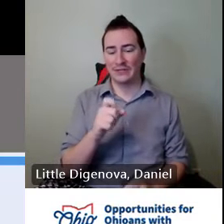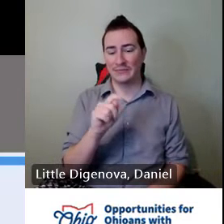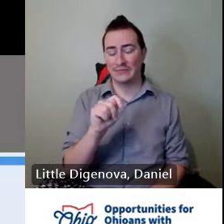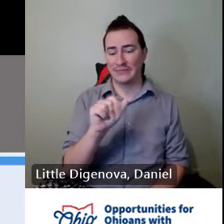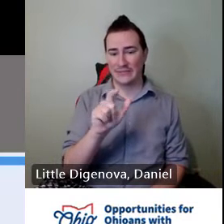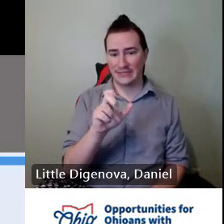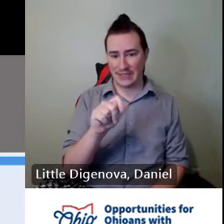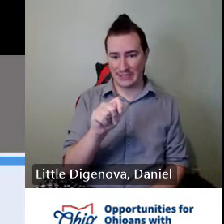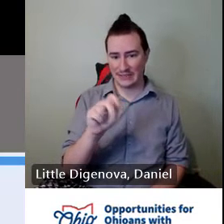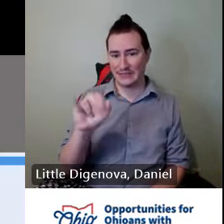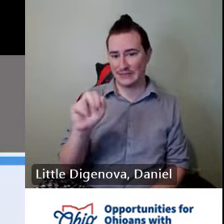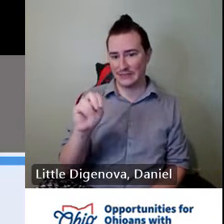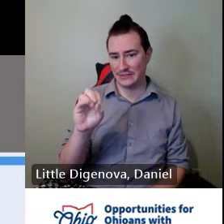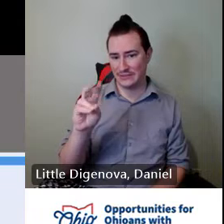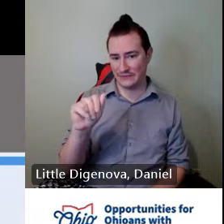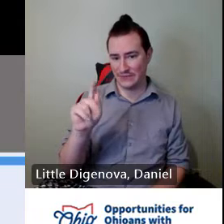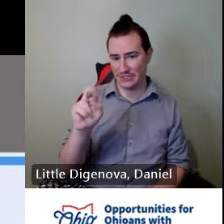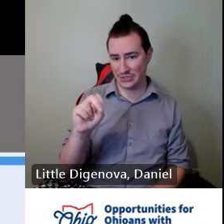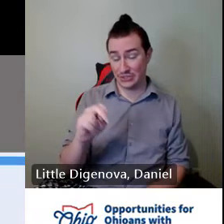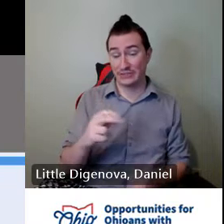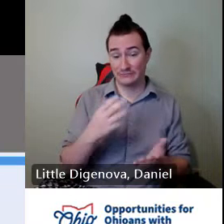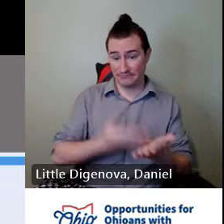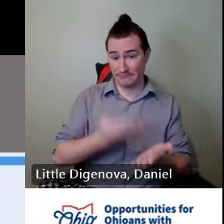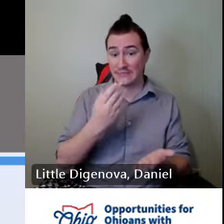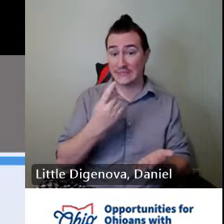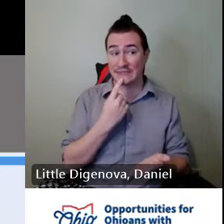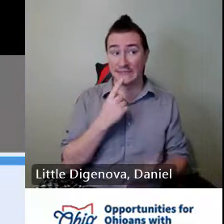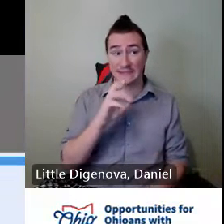of all employees with the disability have an invisible